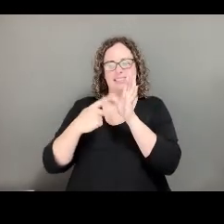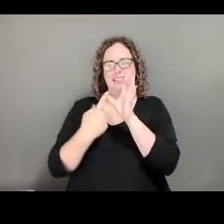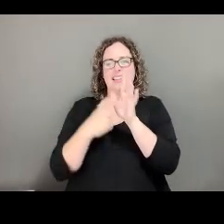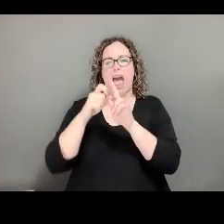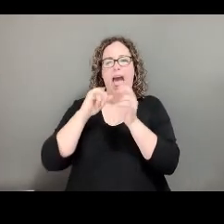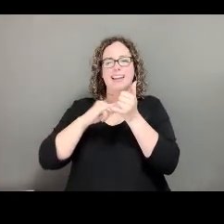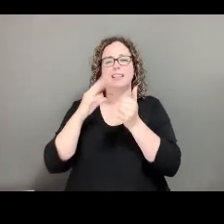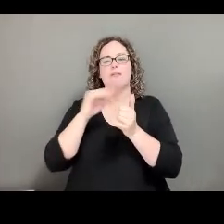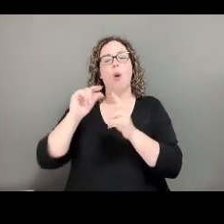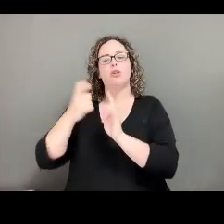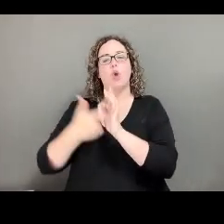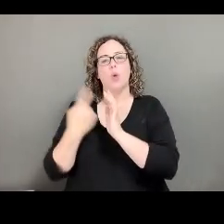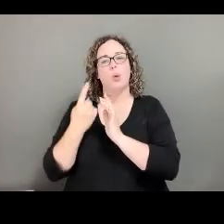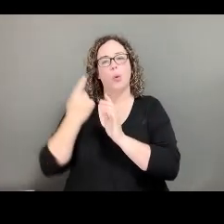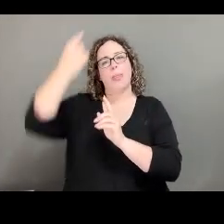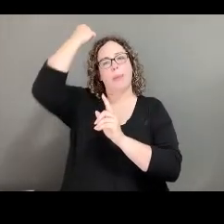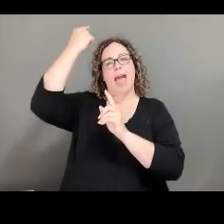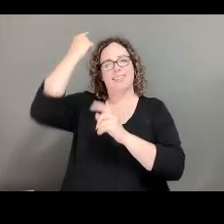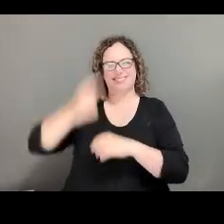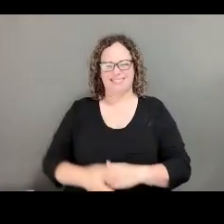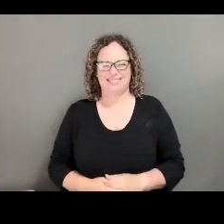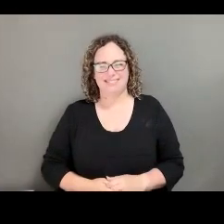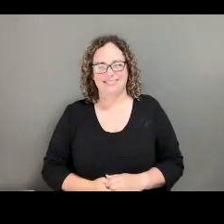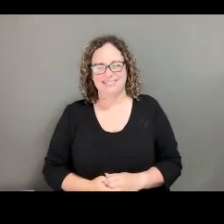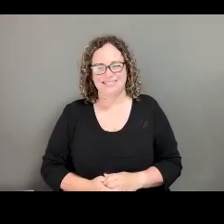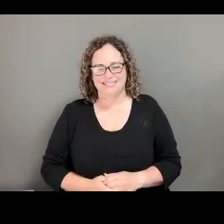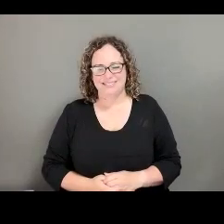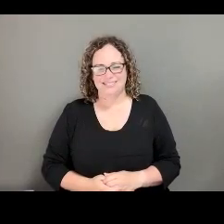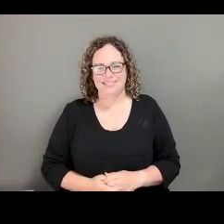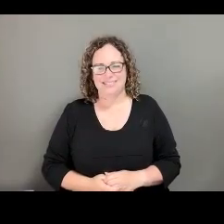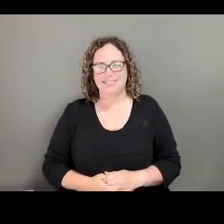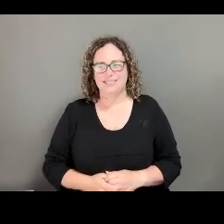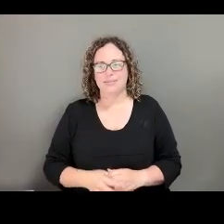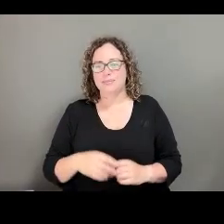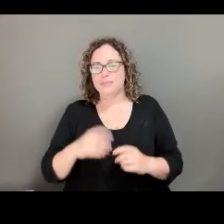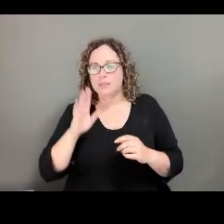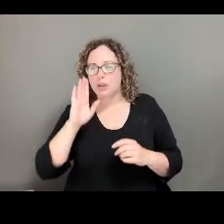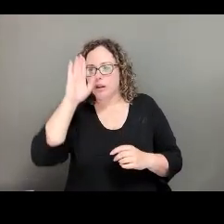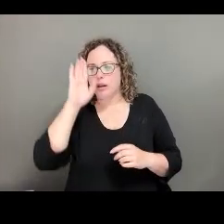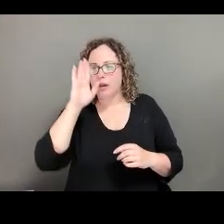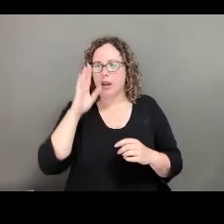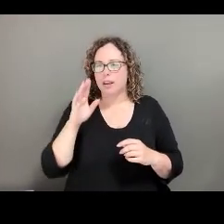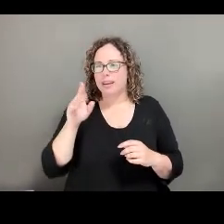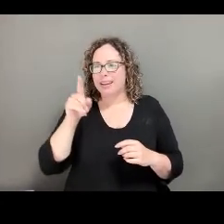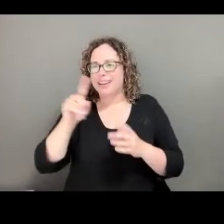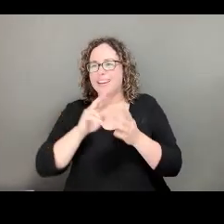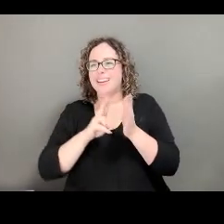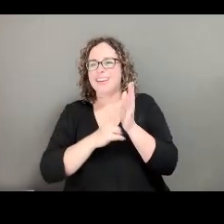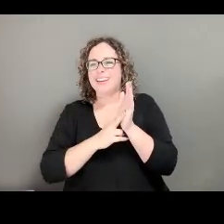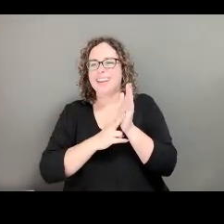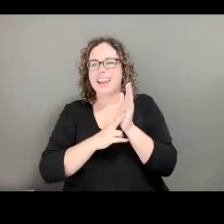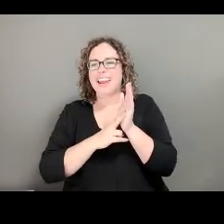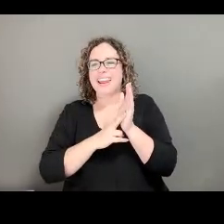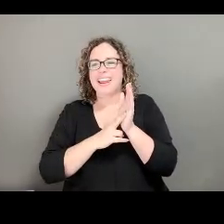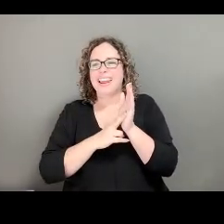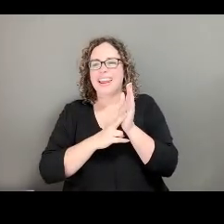Oh, Nerine Yes. Ignore me. Sorry. It was trying to do a thumbs up. Clearly not.